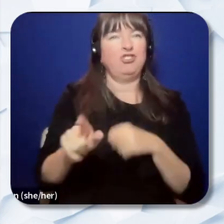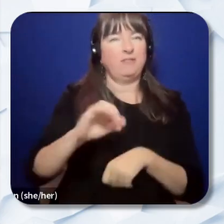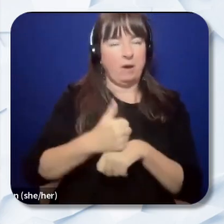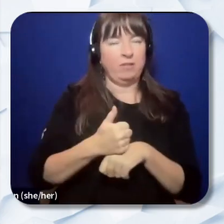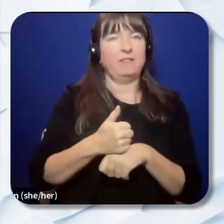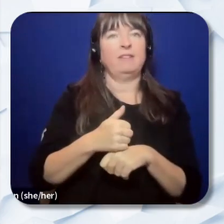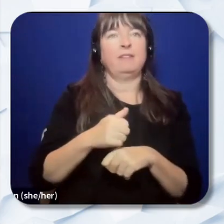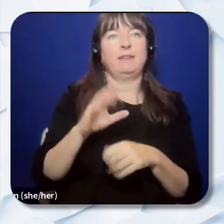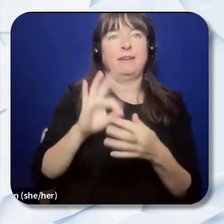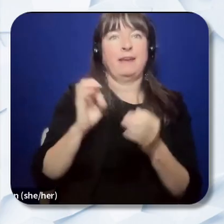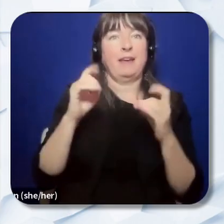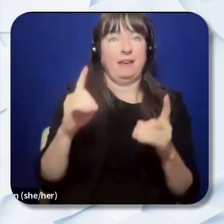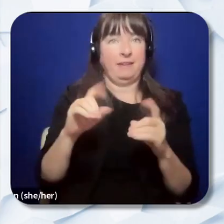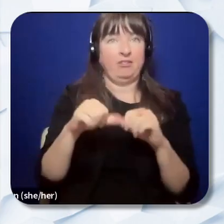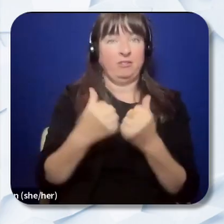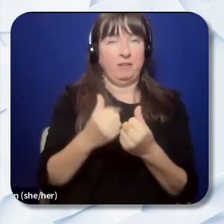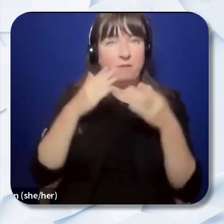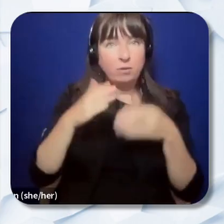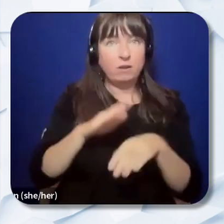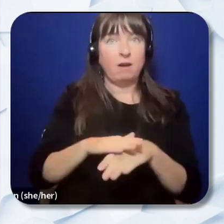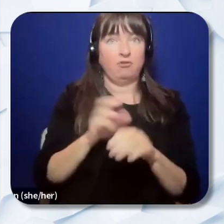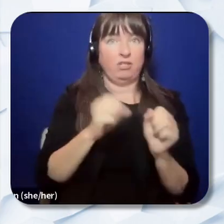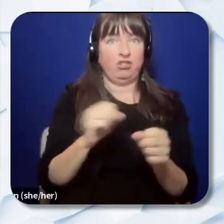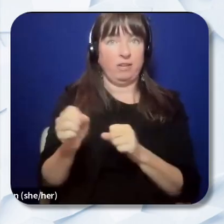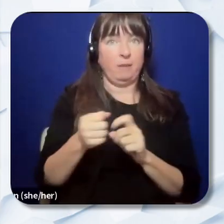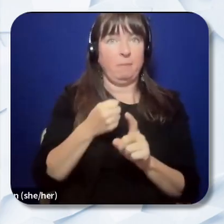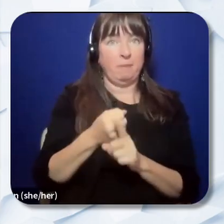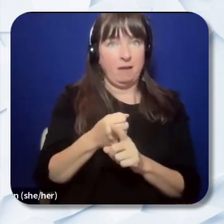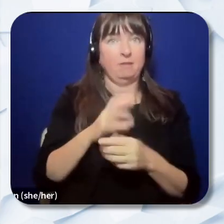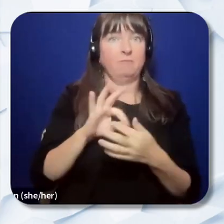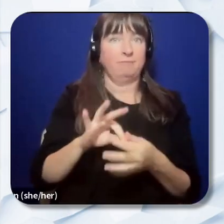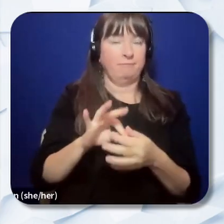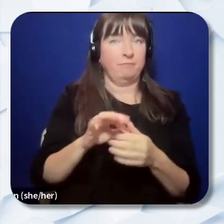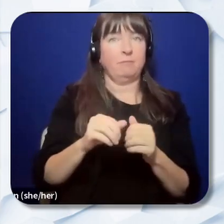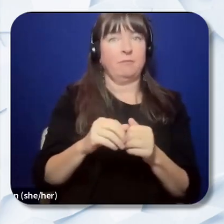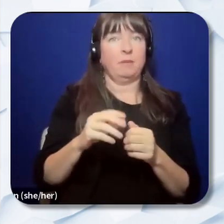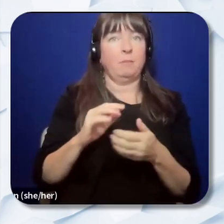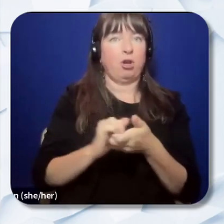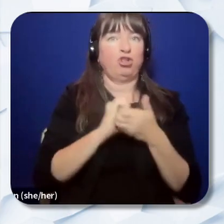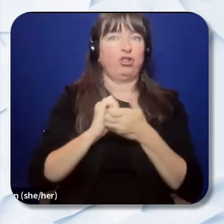focusing on strategic impact consulting and partner engagement. With over 20 years in